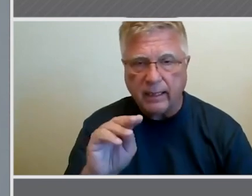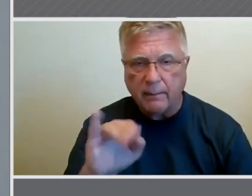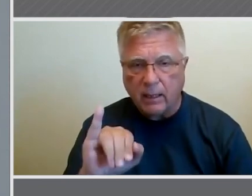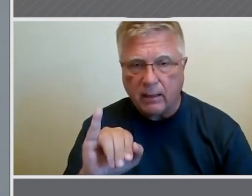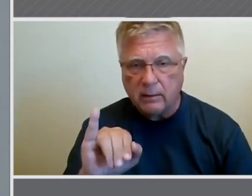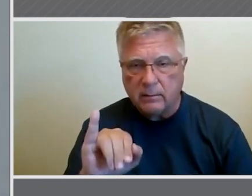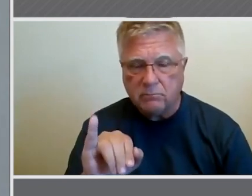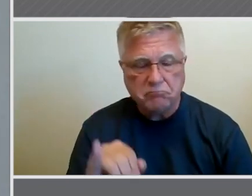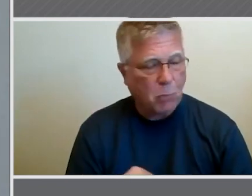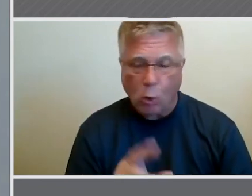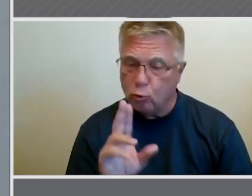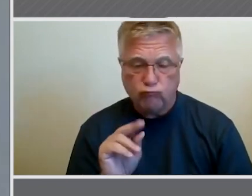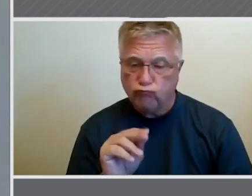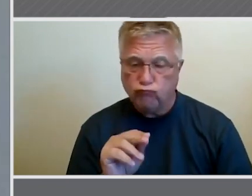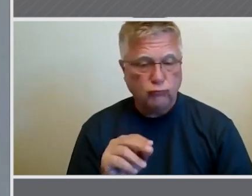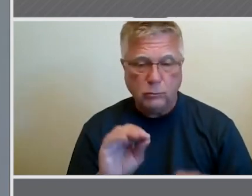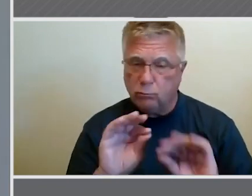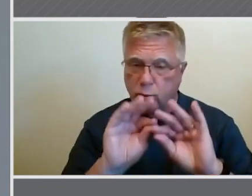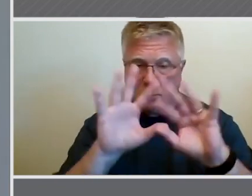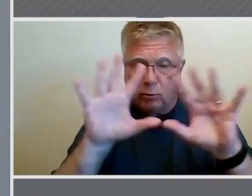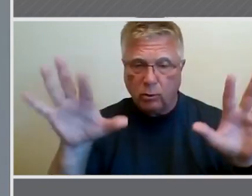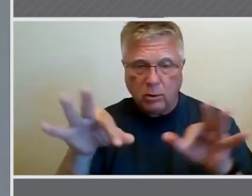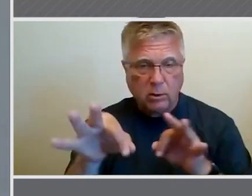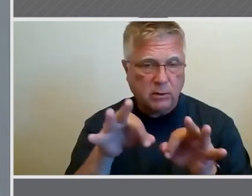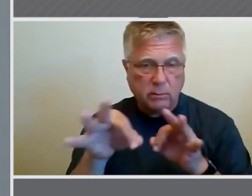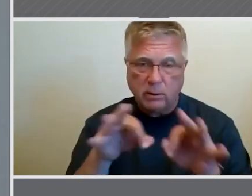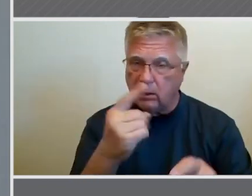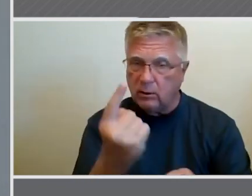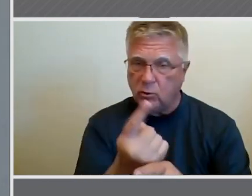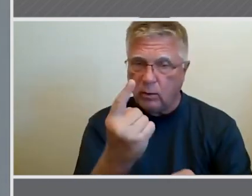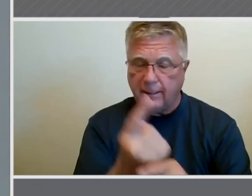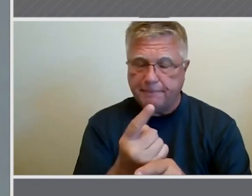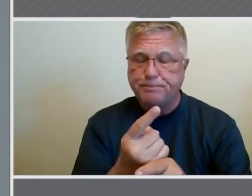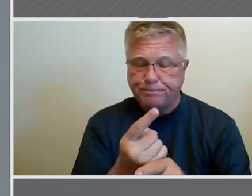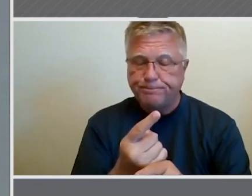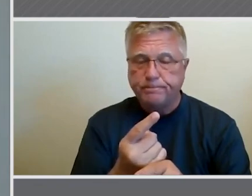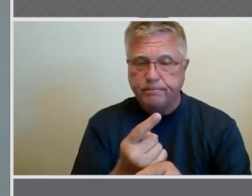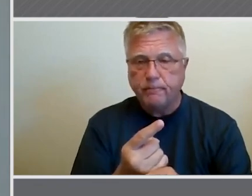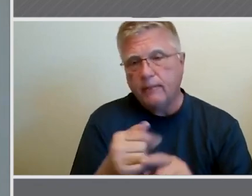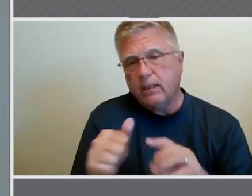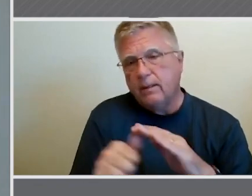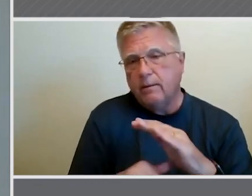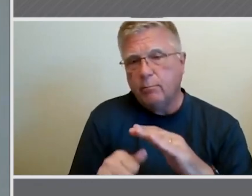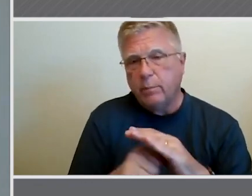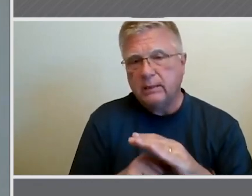You put it succinctly That's correct. I mean that's that's basically handed those numbers from HUD annually.